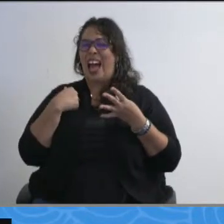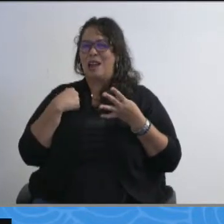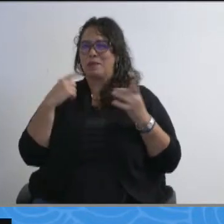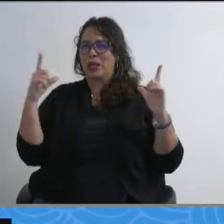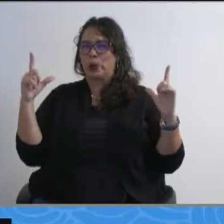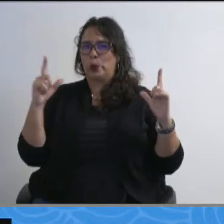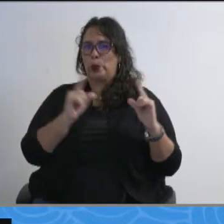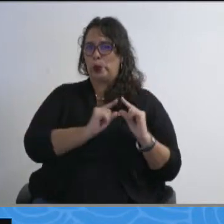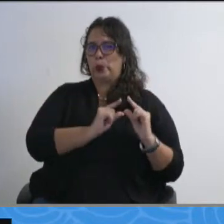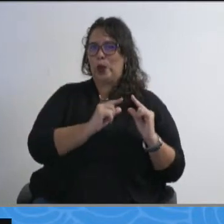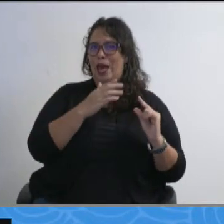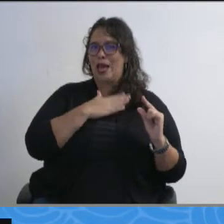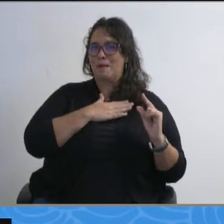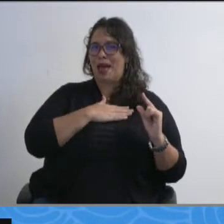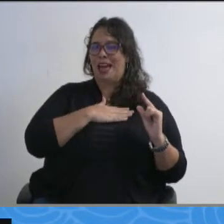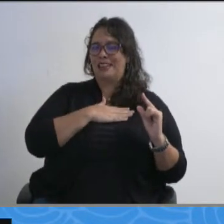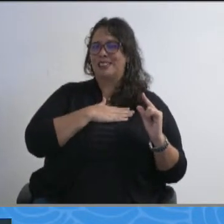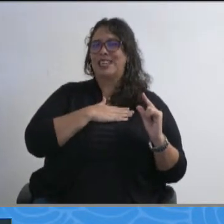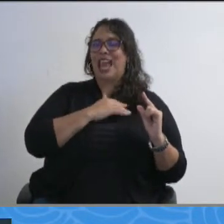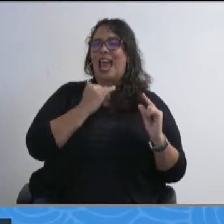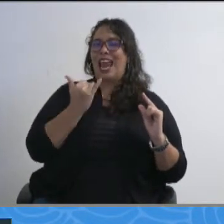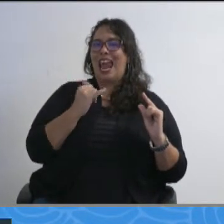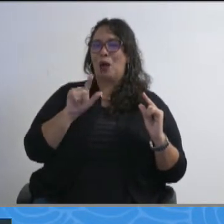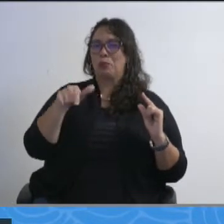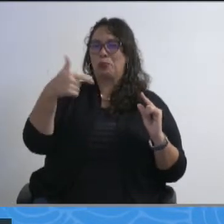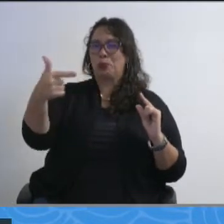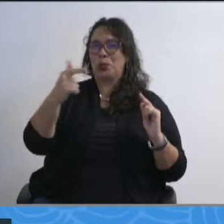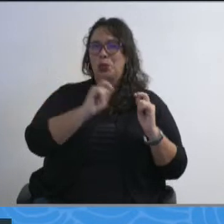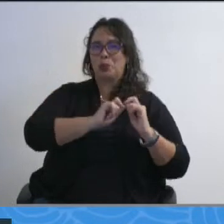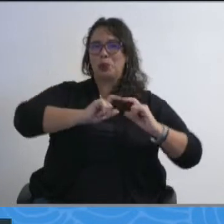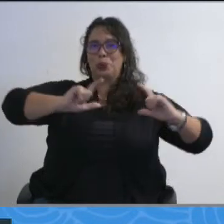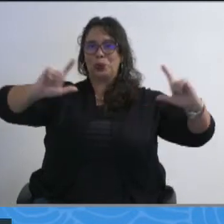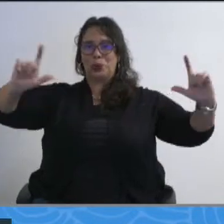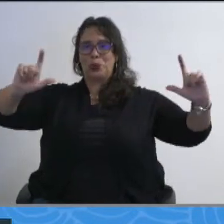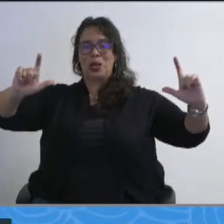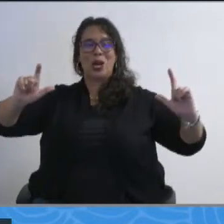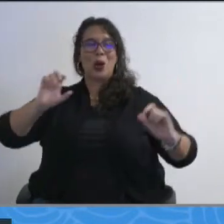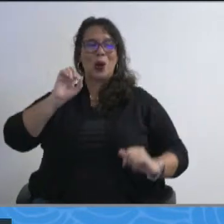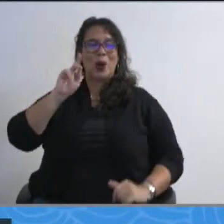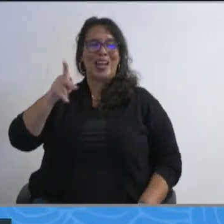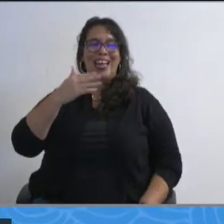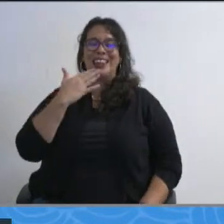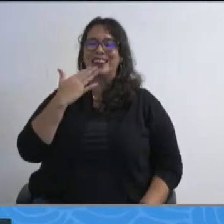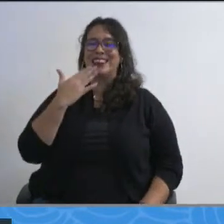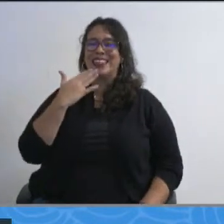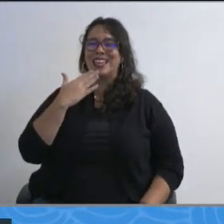and allow you to share your slides with us. Okay. Thank you, Carmen. And thank you so much for inviting me to be here today.